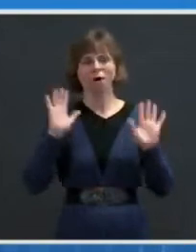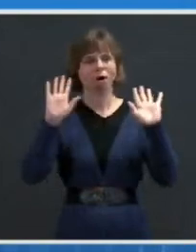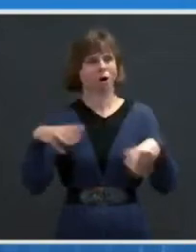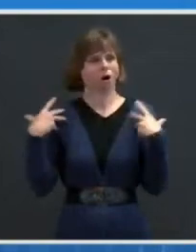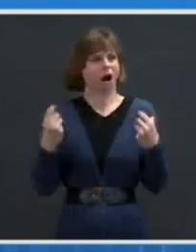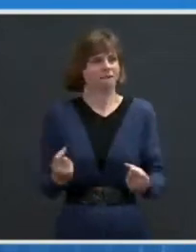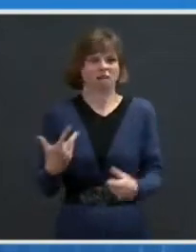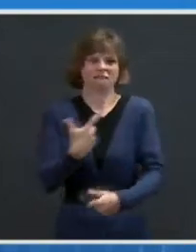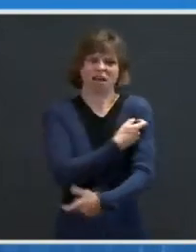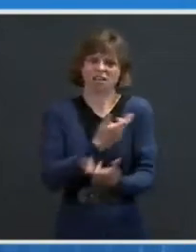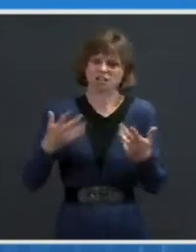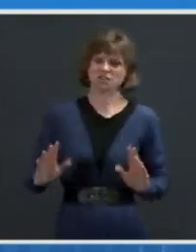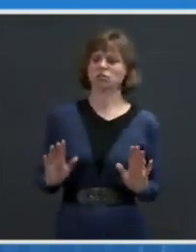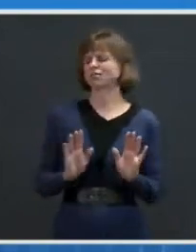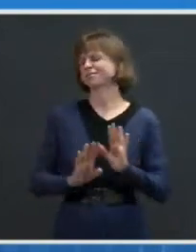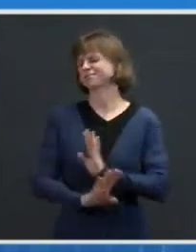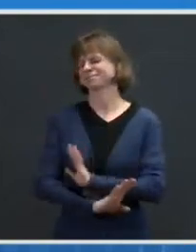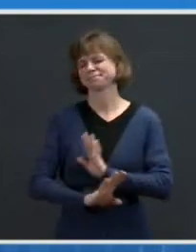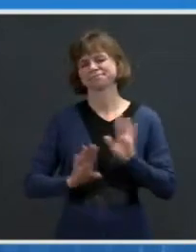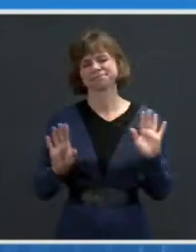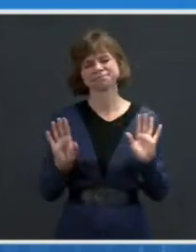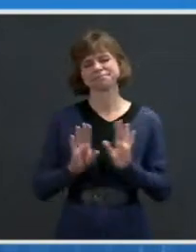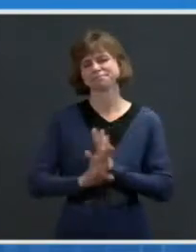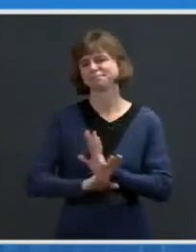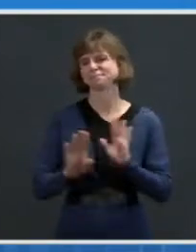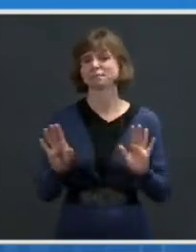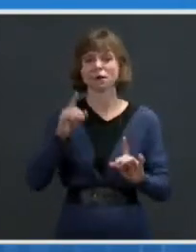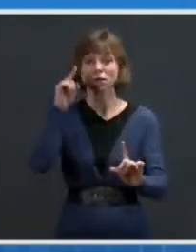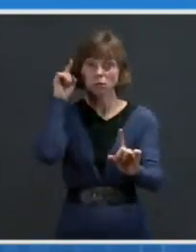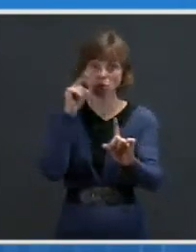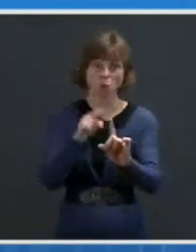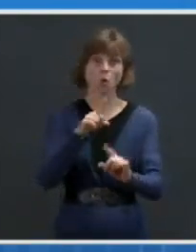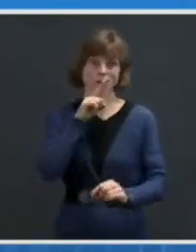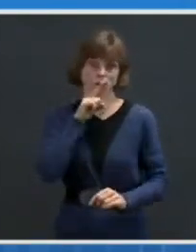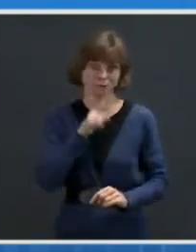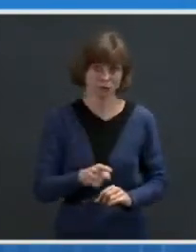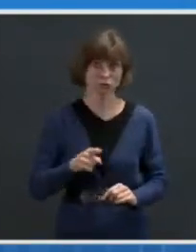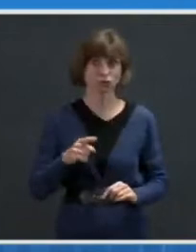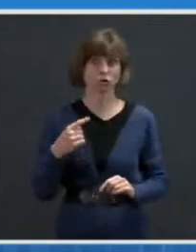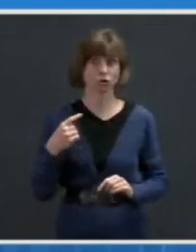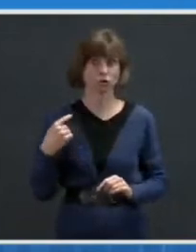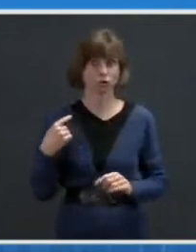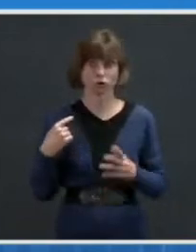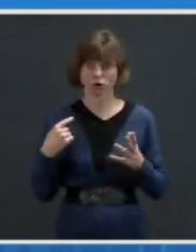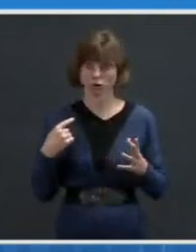ALL OF THE THINGS BECAUSE PEOPLE